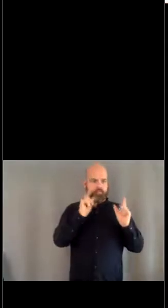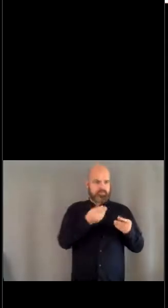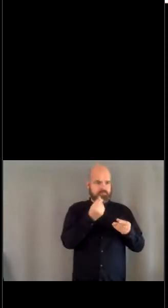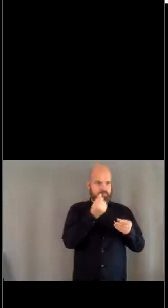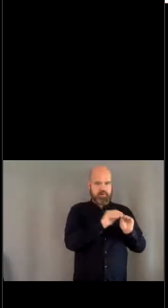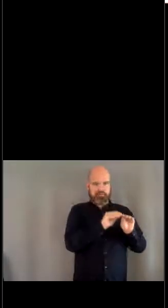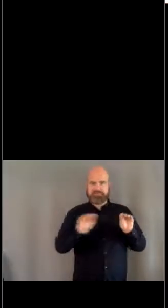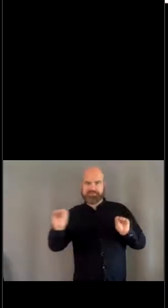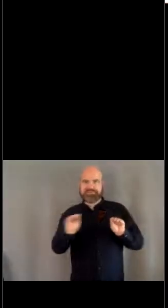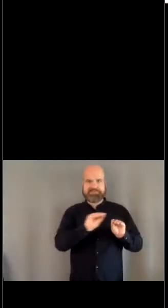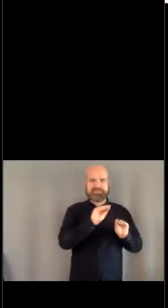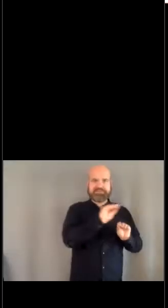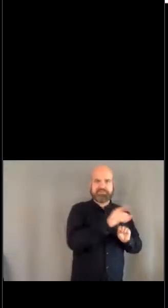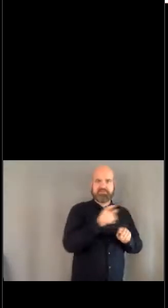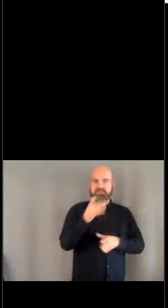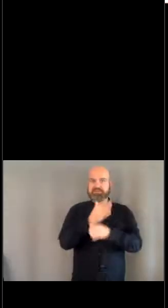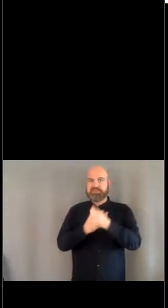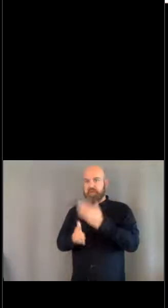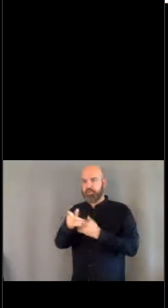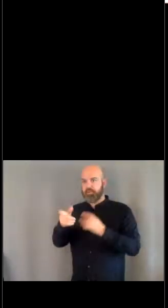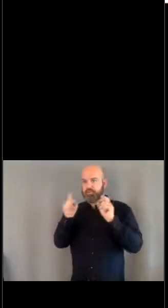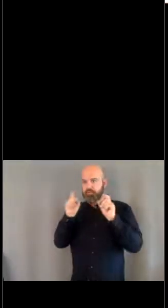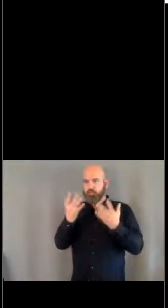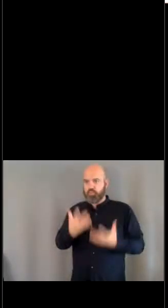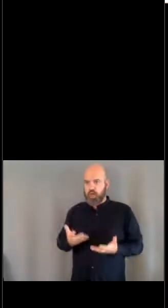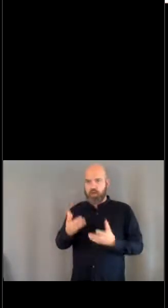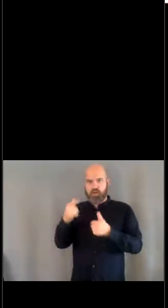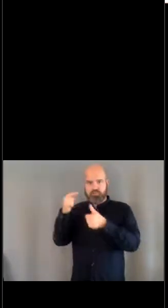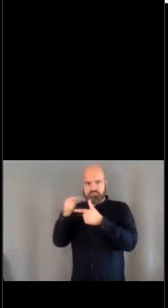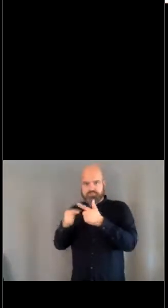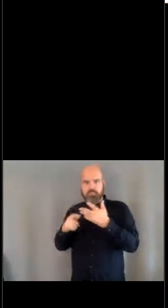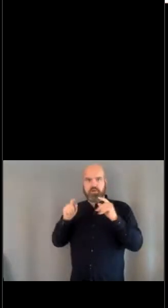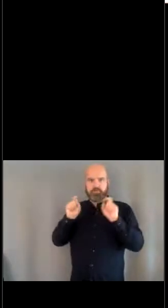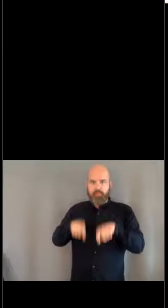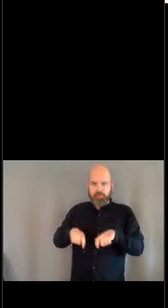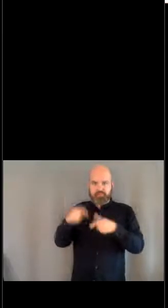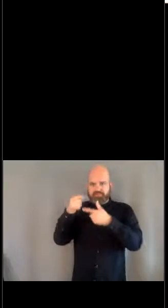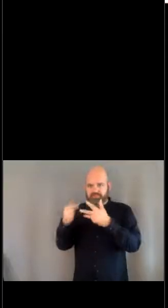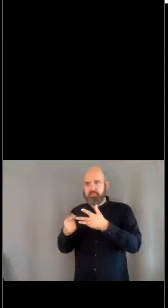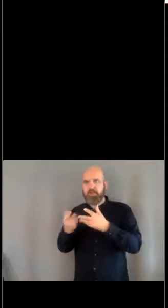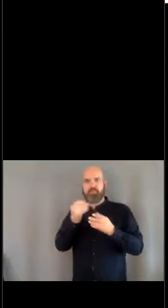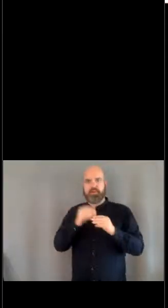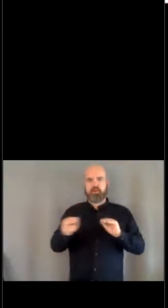The social protection programme aims at eliminate this barrier. Next slide.